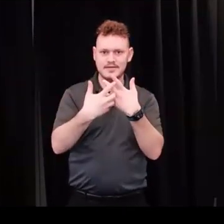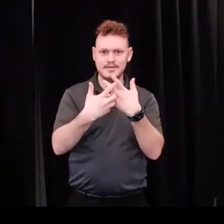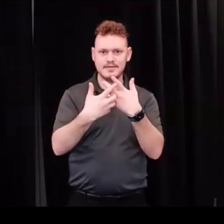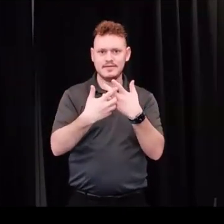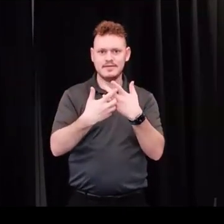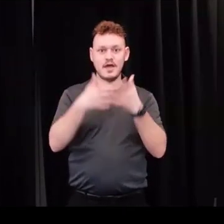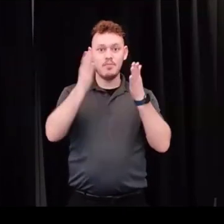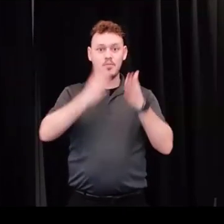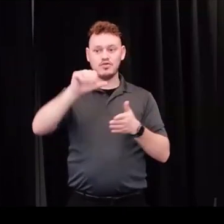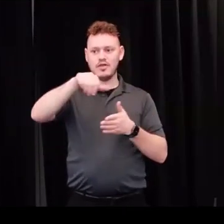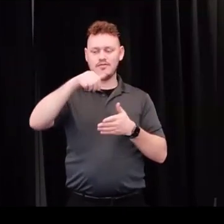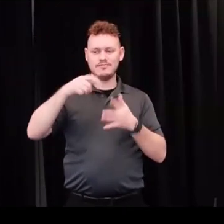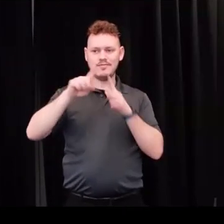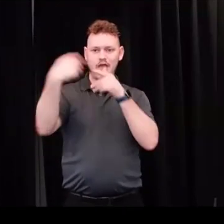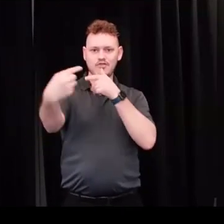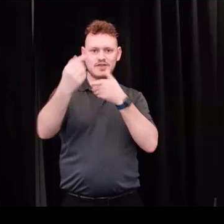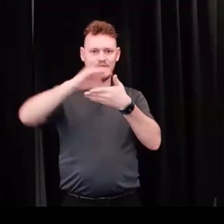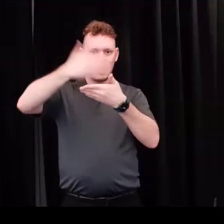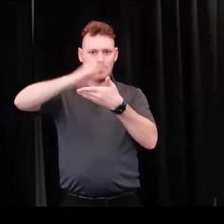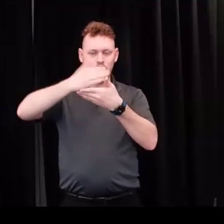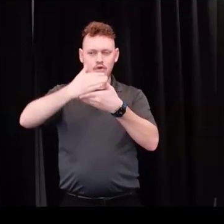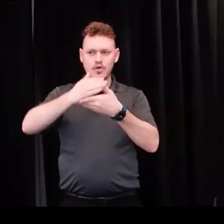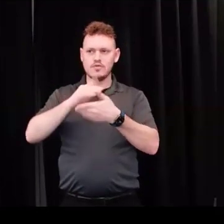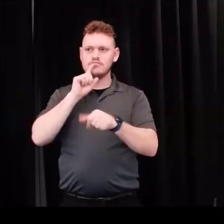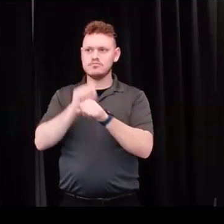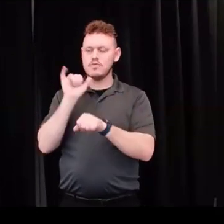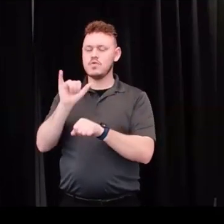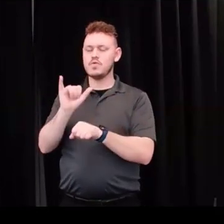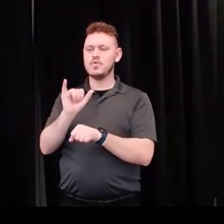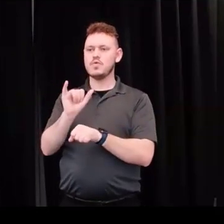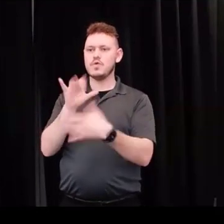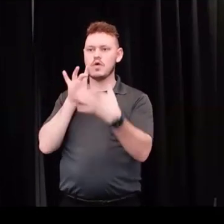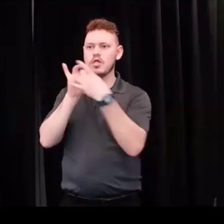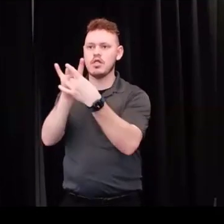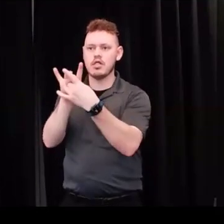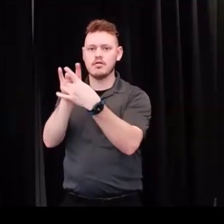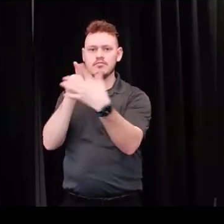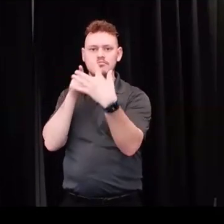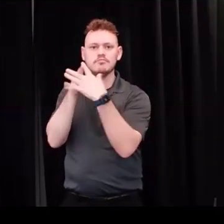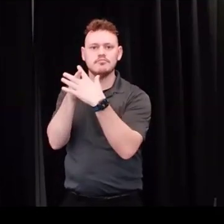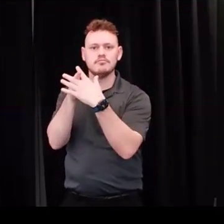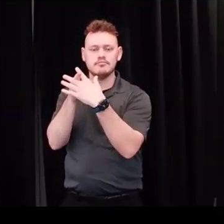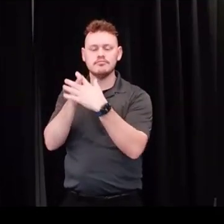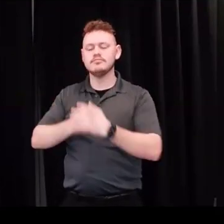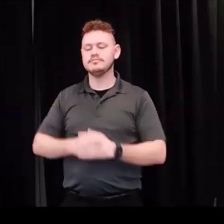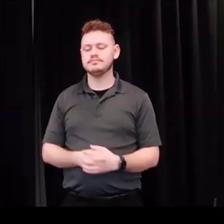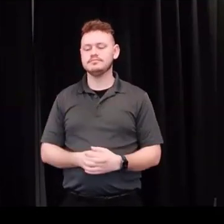computer screen. So to kind of sum this up, we're going to put all of these things together and our